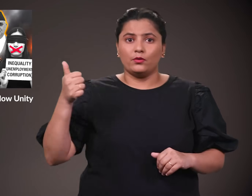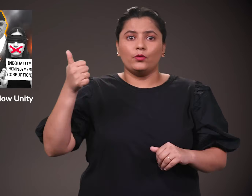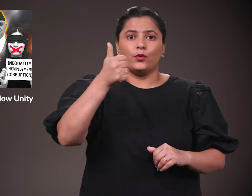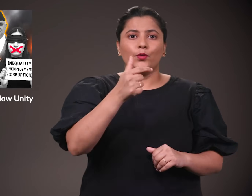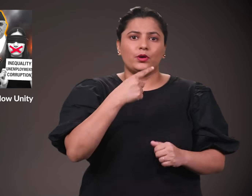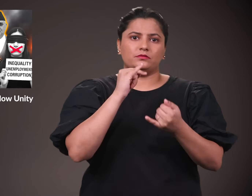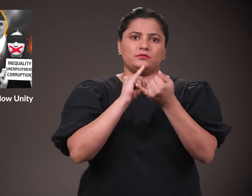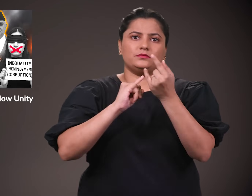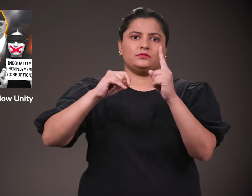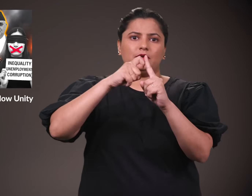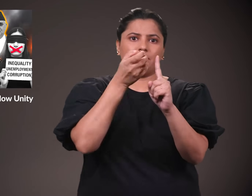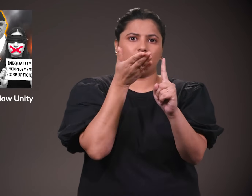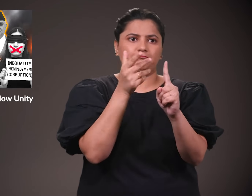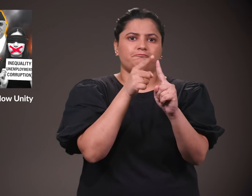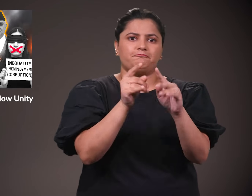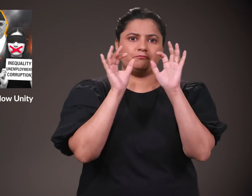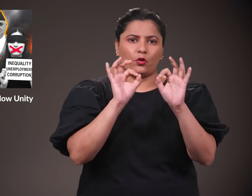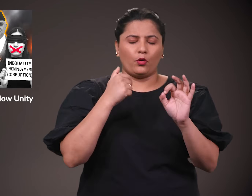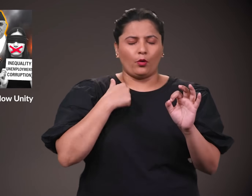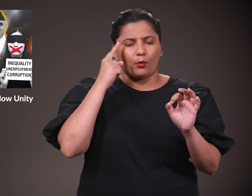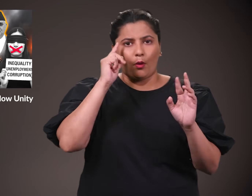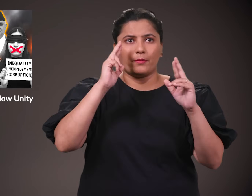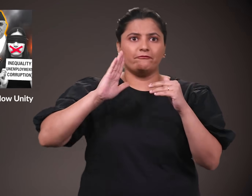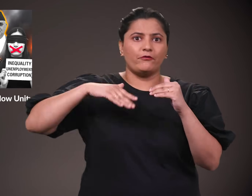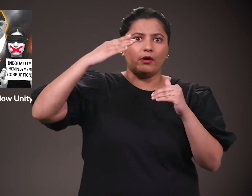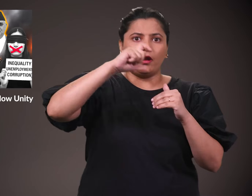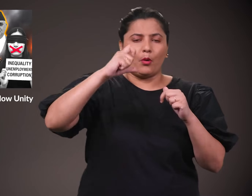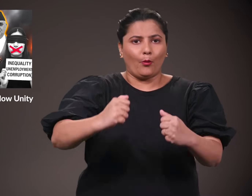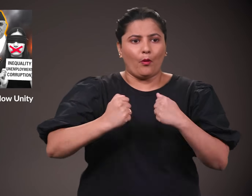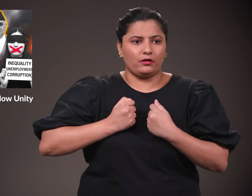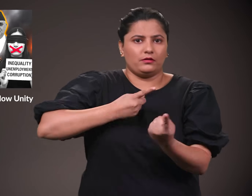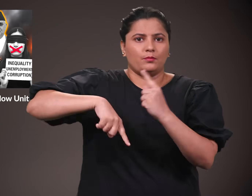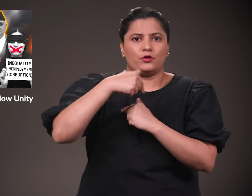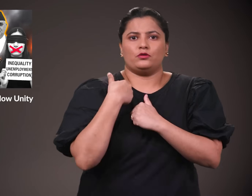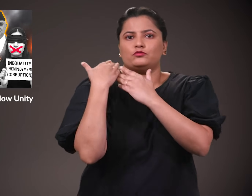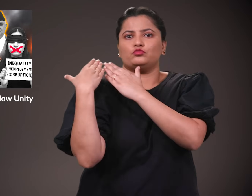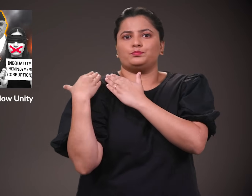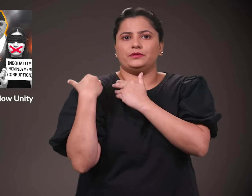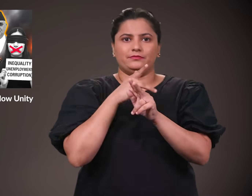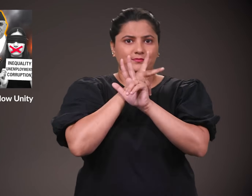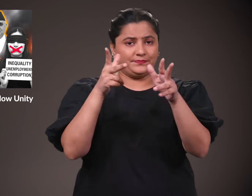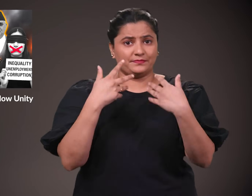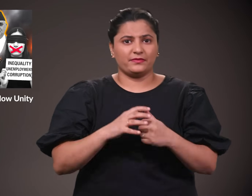With Sushila Karki in office, there's hope for a brighter future for Nepal.